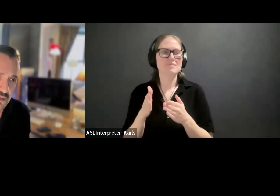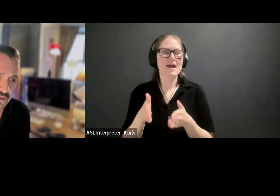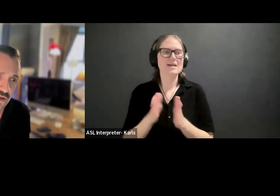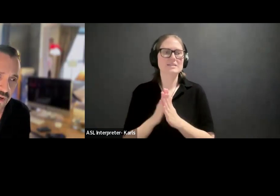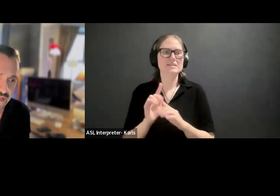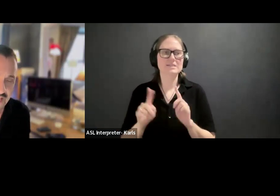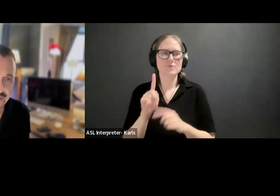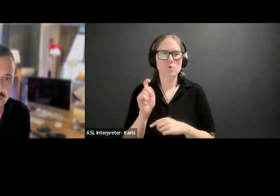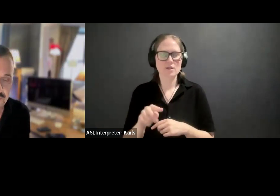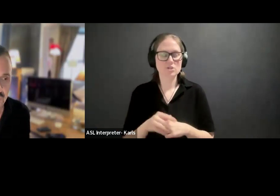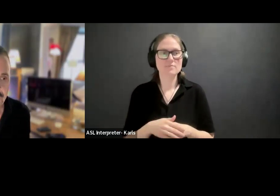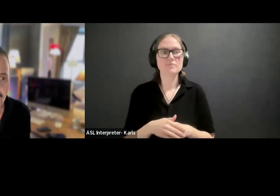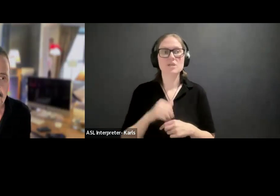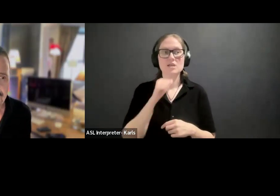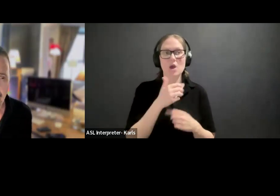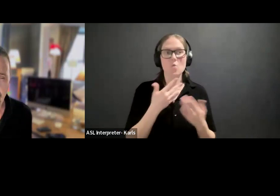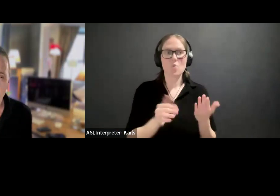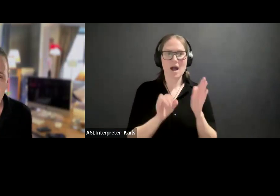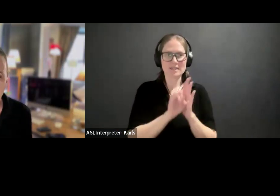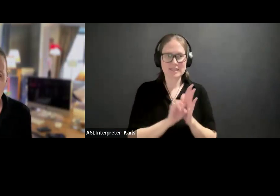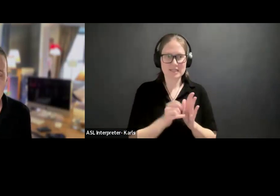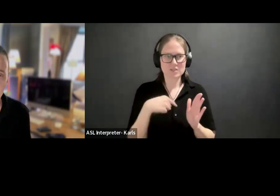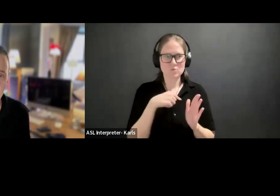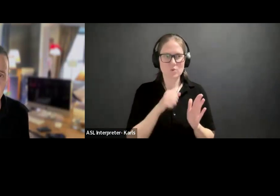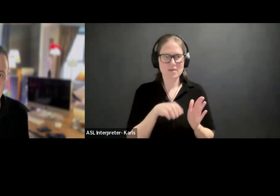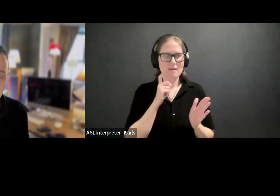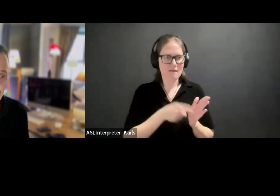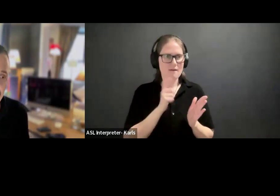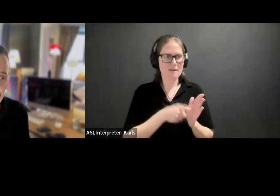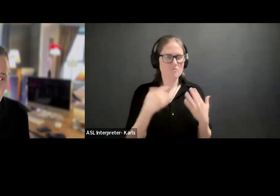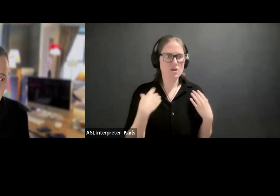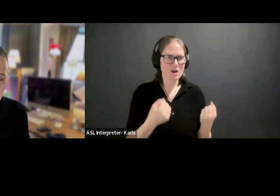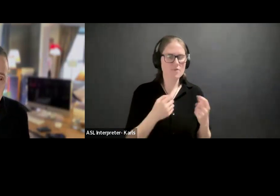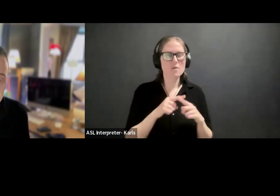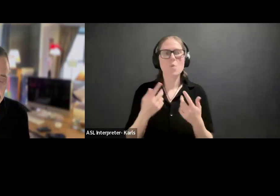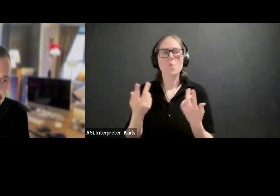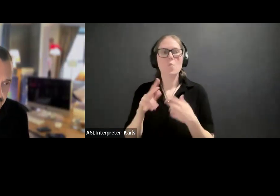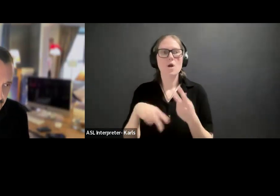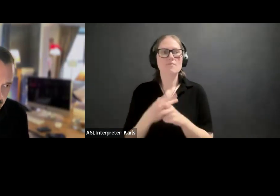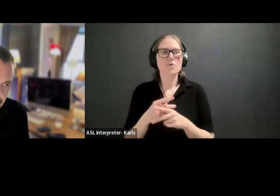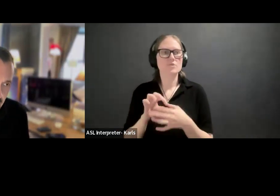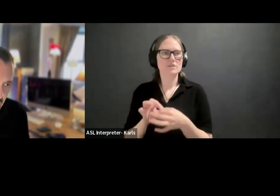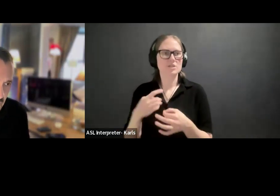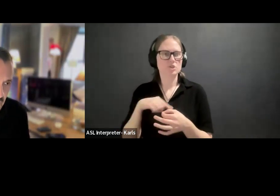Not what identities we can recover, but what forms of relation we can describe.